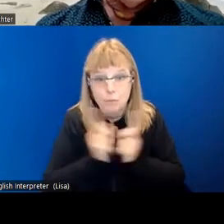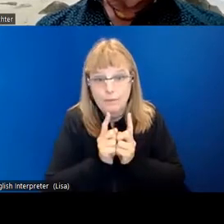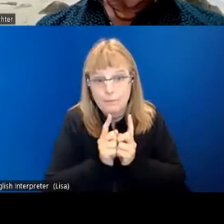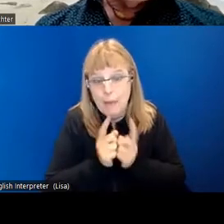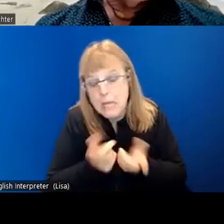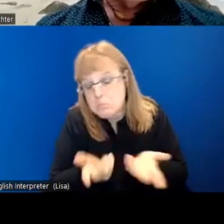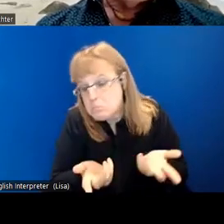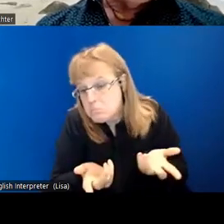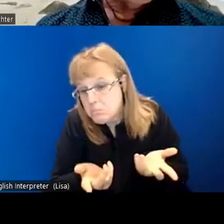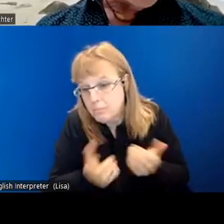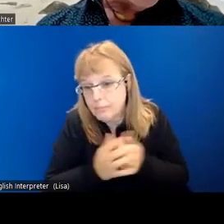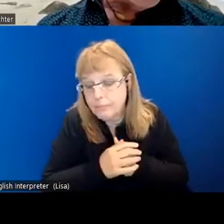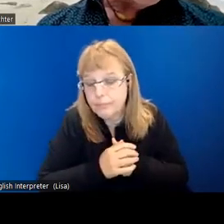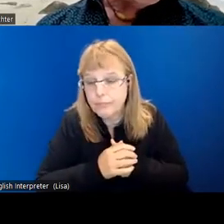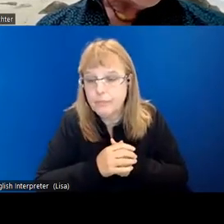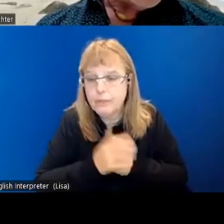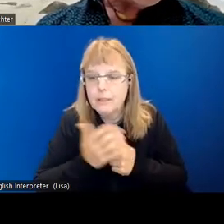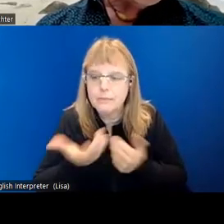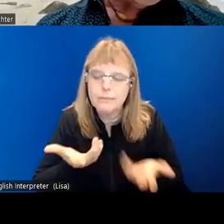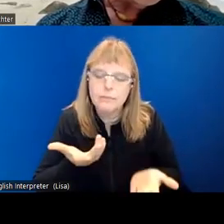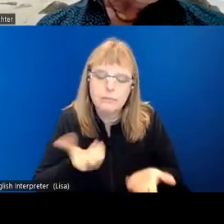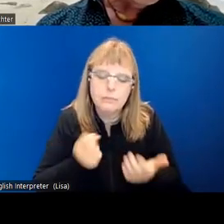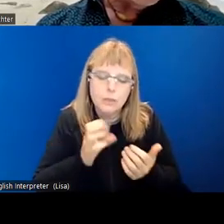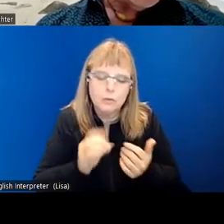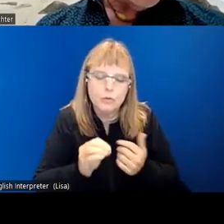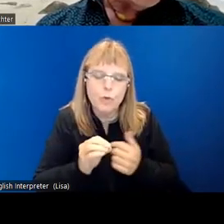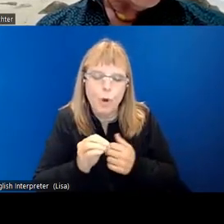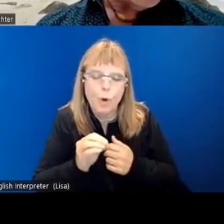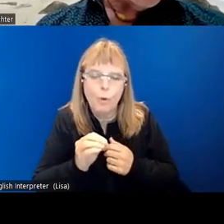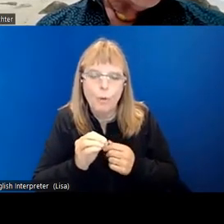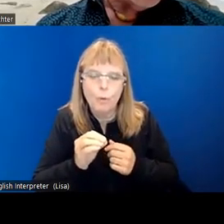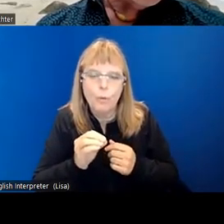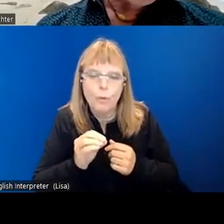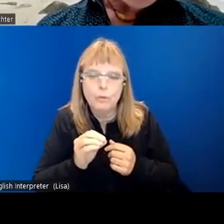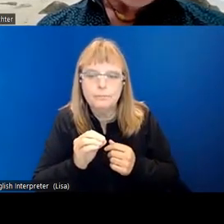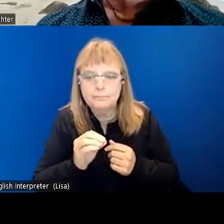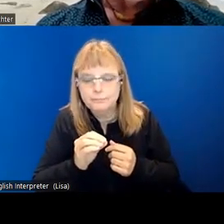And so it's a challenge.